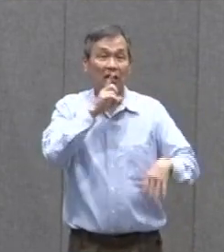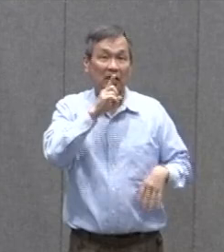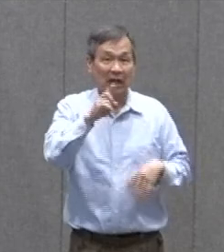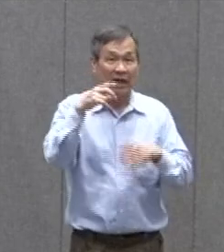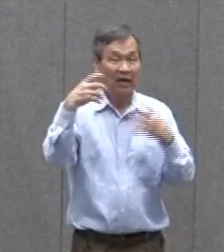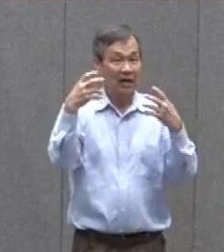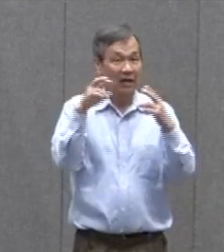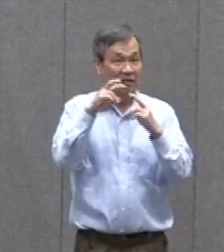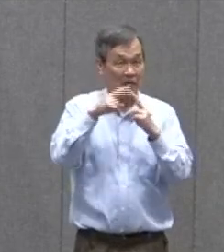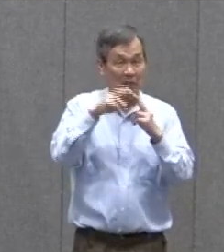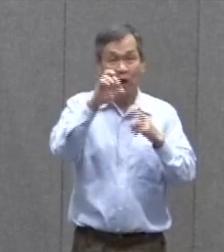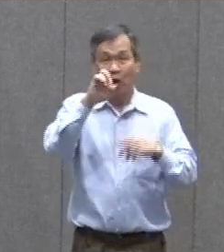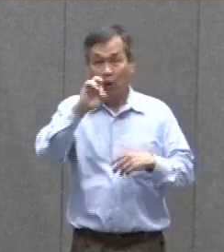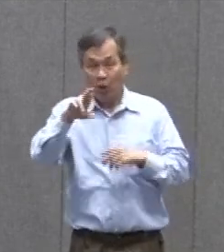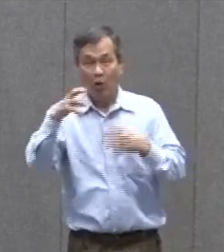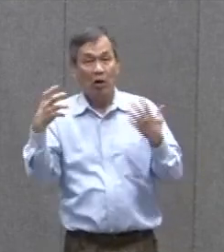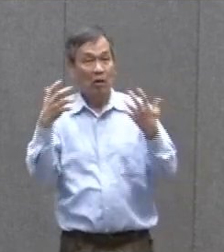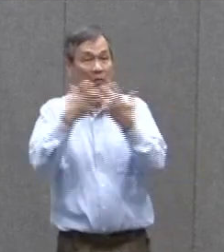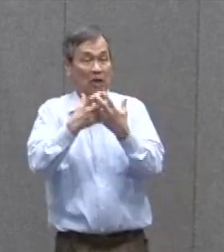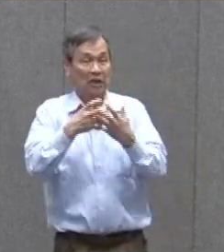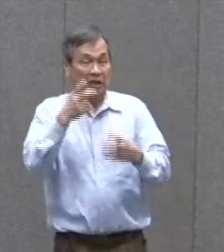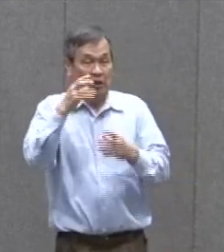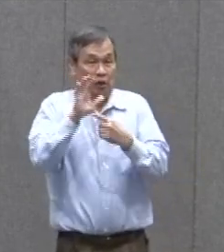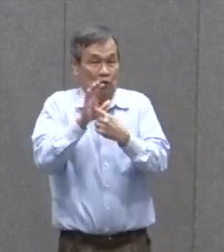So let's show if number nine is odd or even.